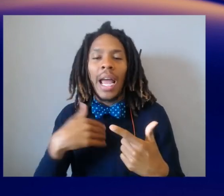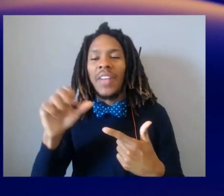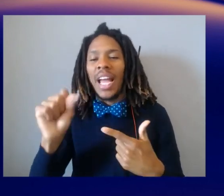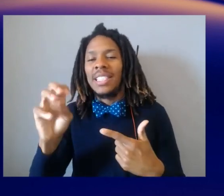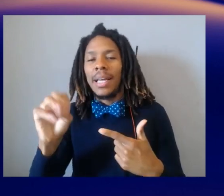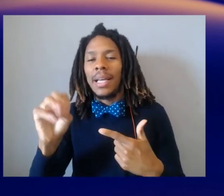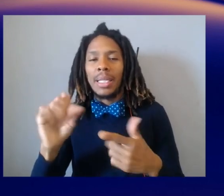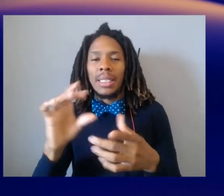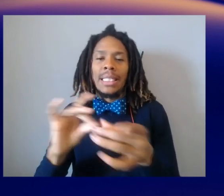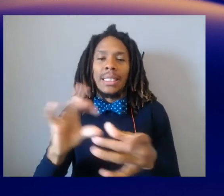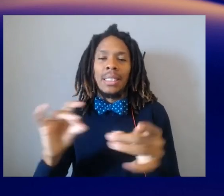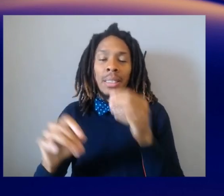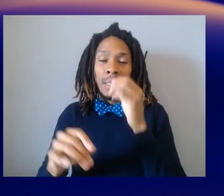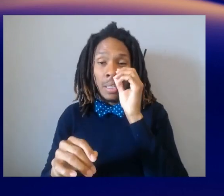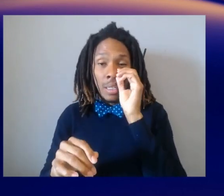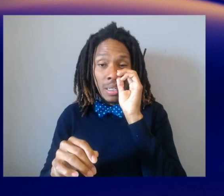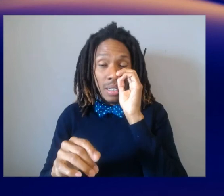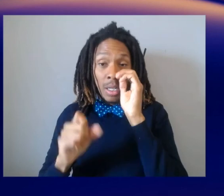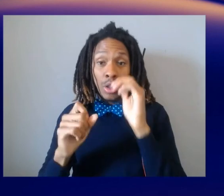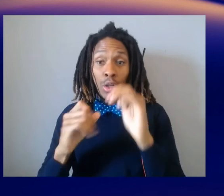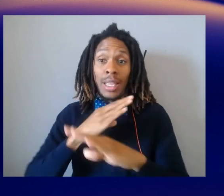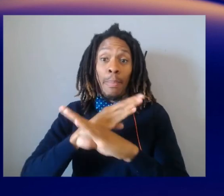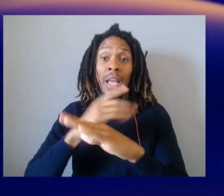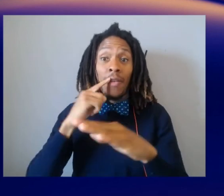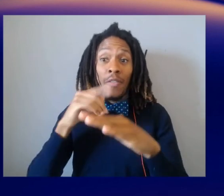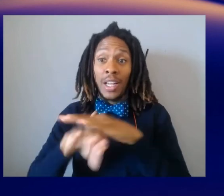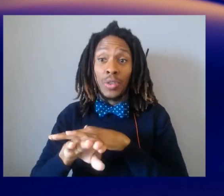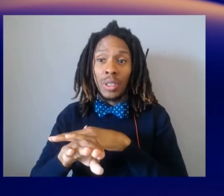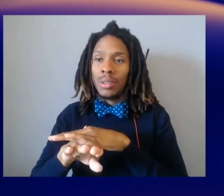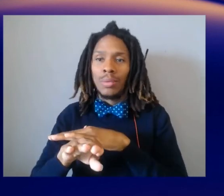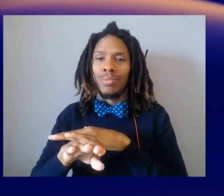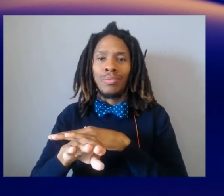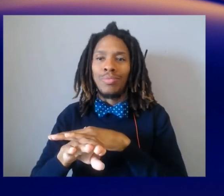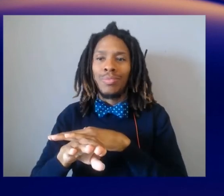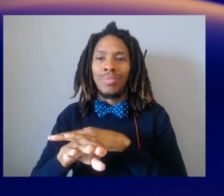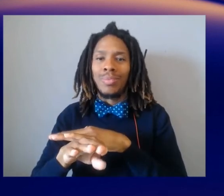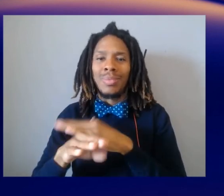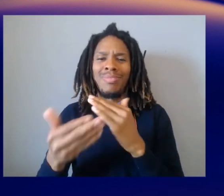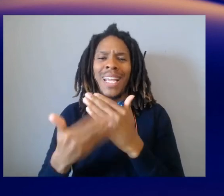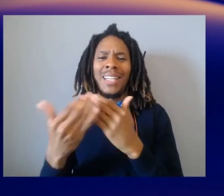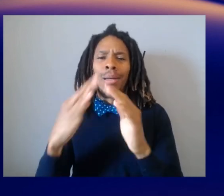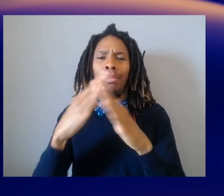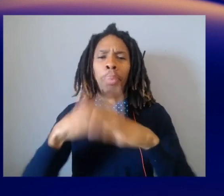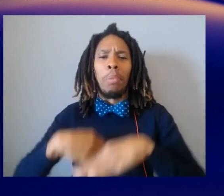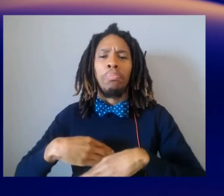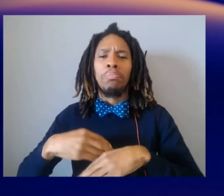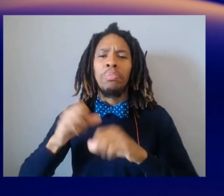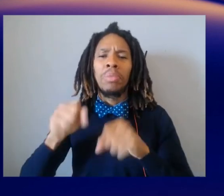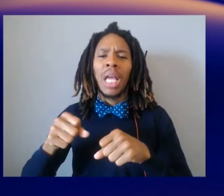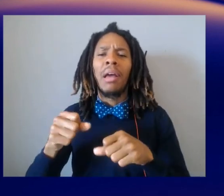So the barrier to entry for that form of communication is really easy. So again, what you see is this conversation